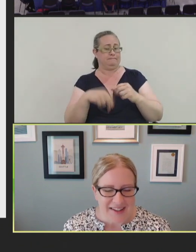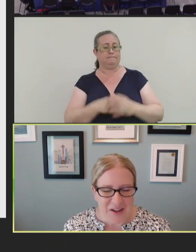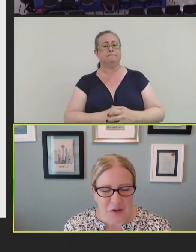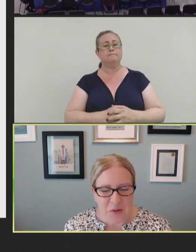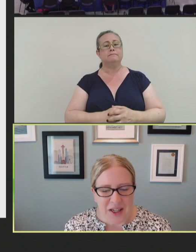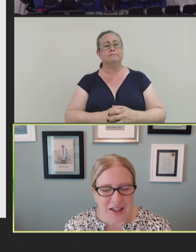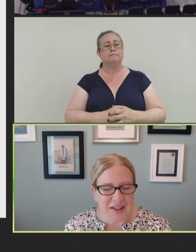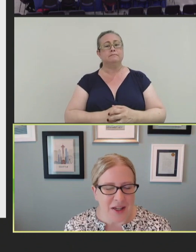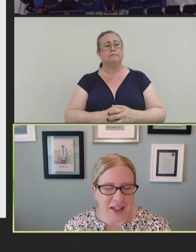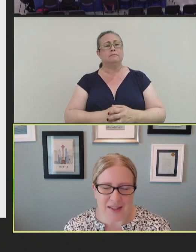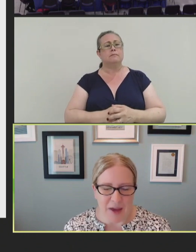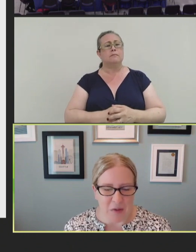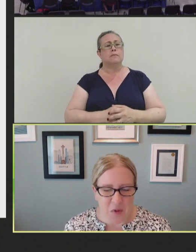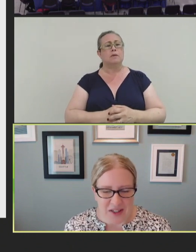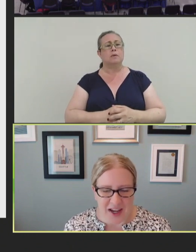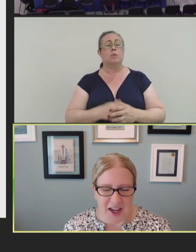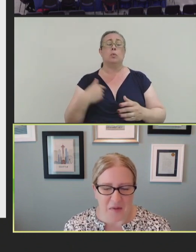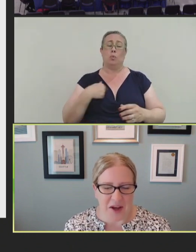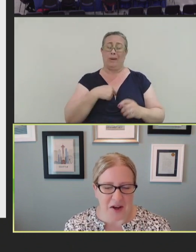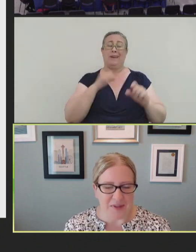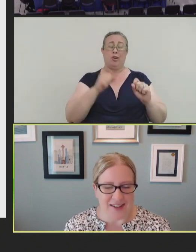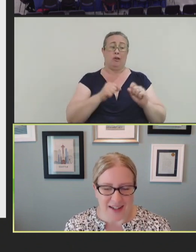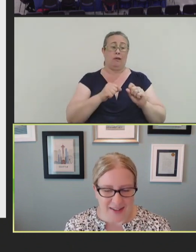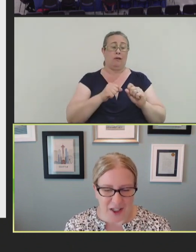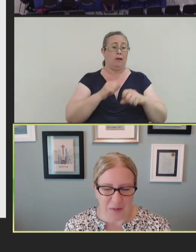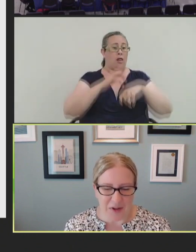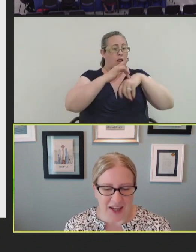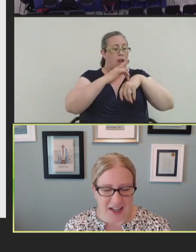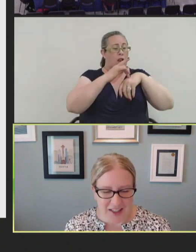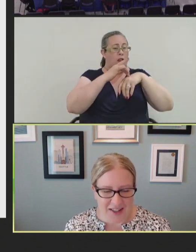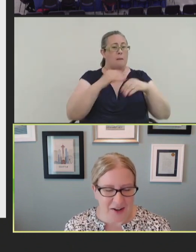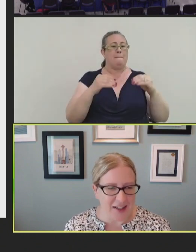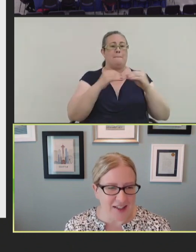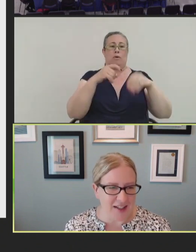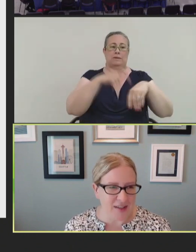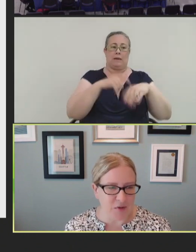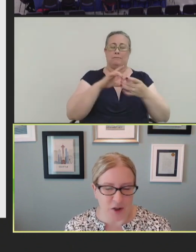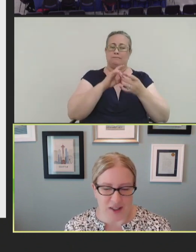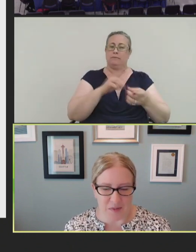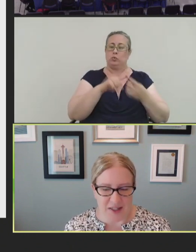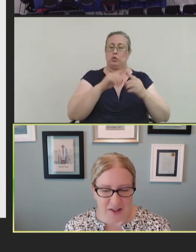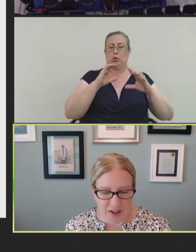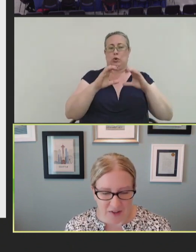So, we could spend more time discussing communication strategies for specific